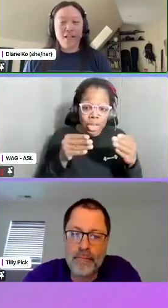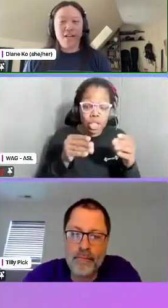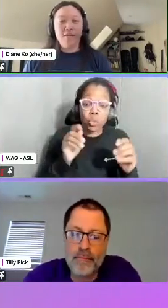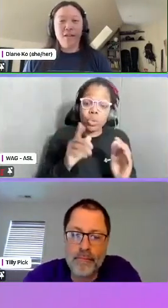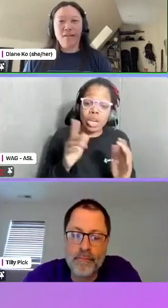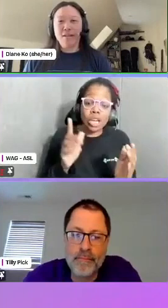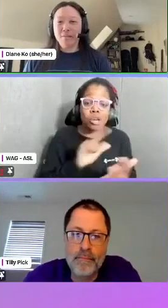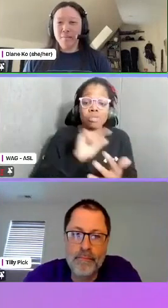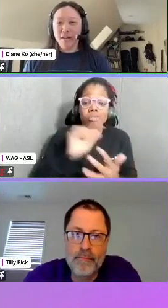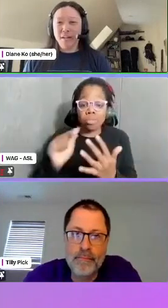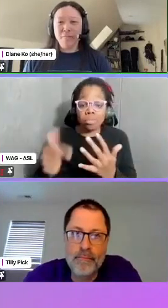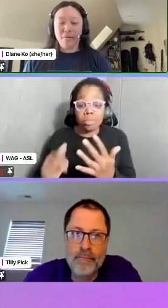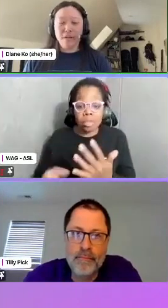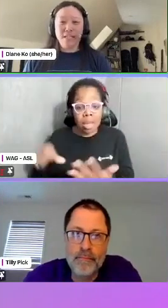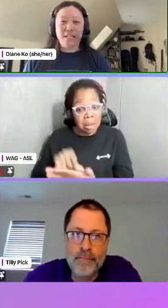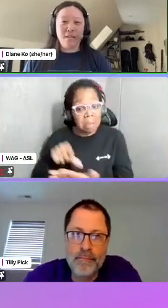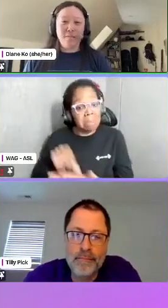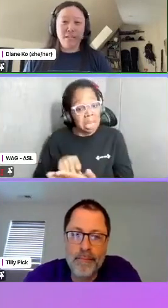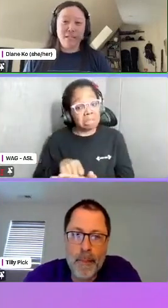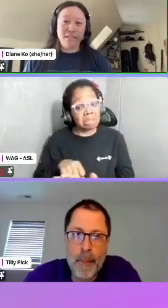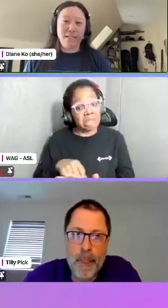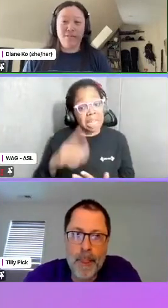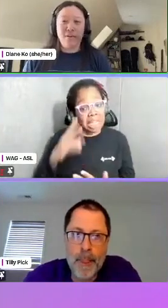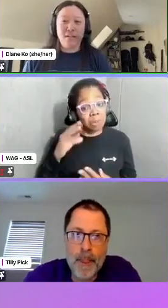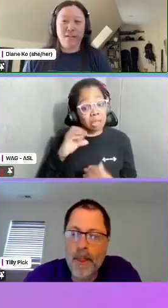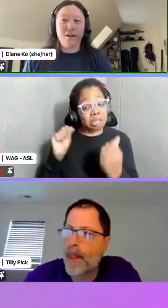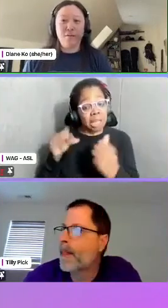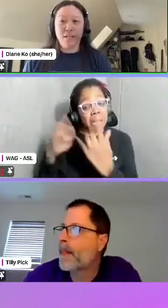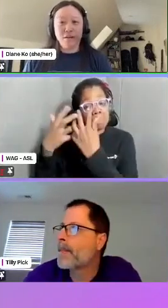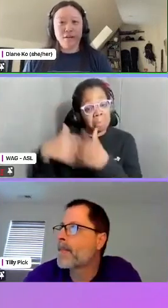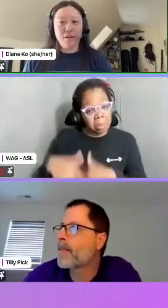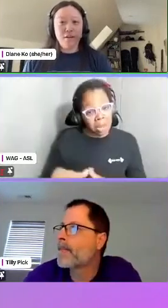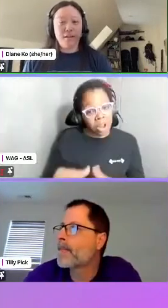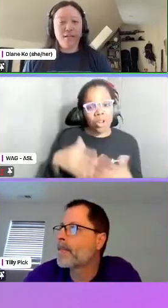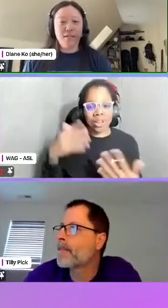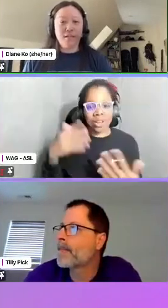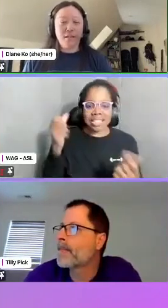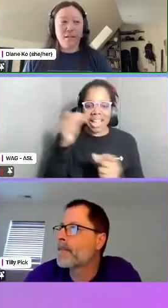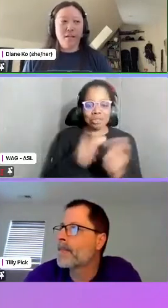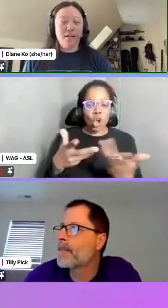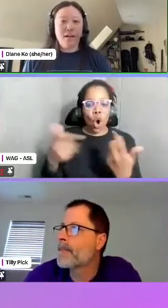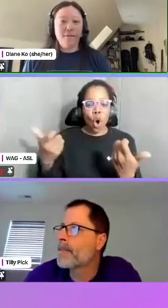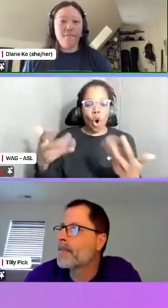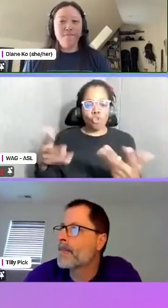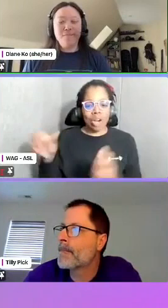testing components. Another one is storybook. Storybook is great for isolated component building and it